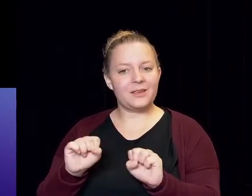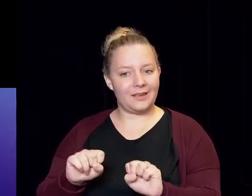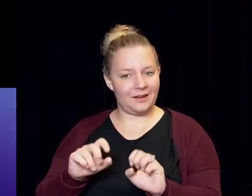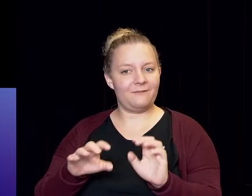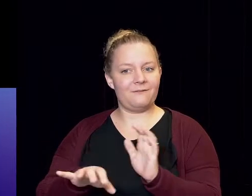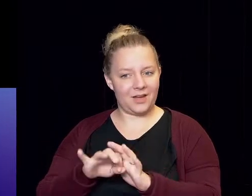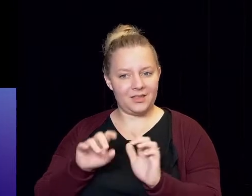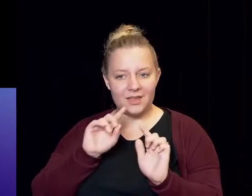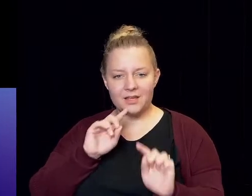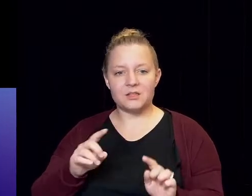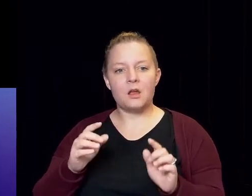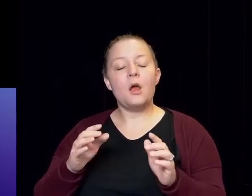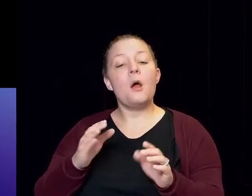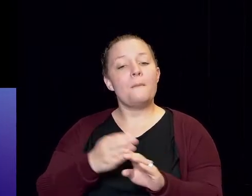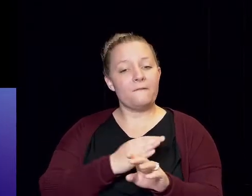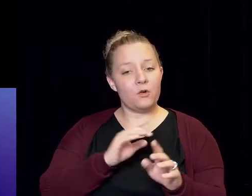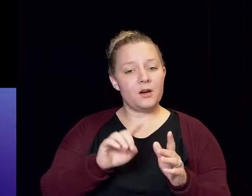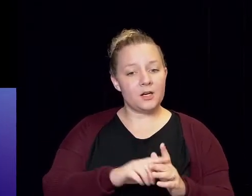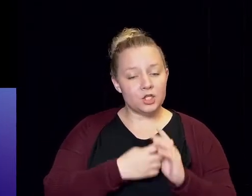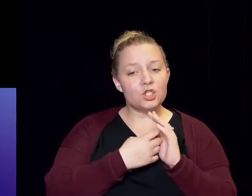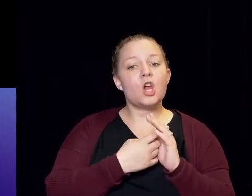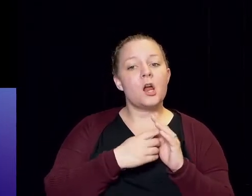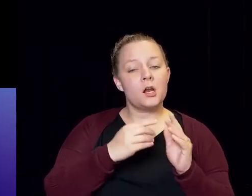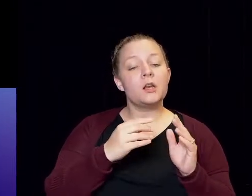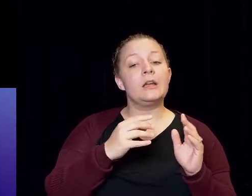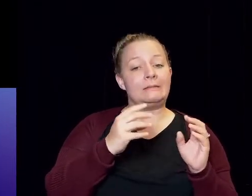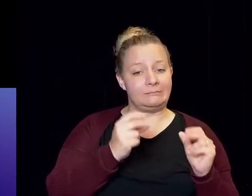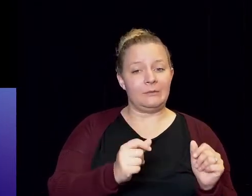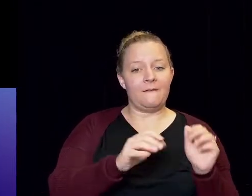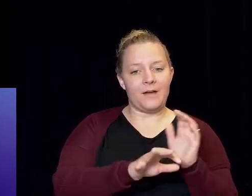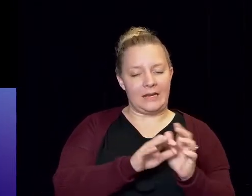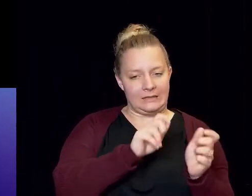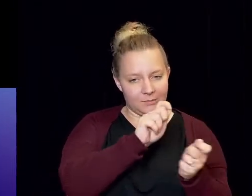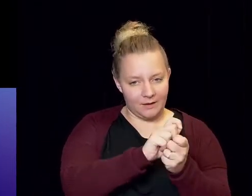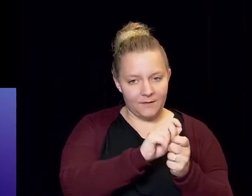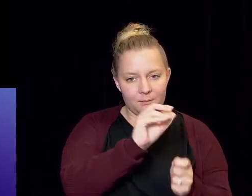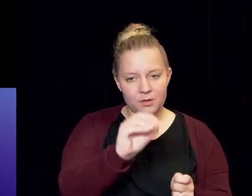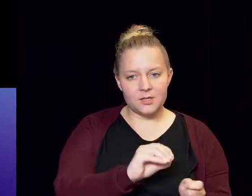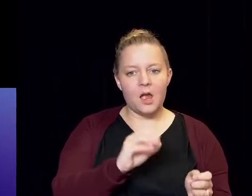percents, let's do one more review on estimates. Right here, this is a survey on pet ownership.